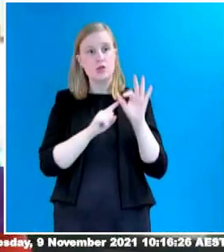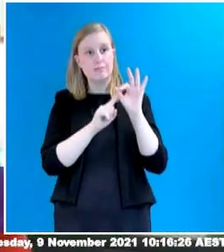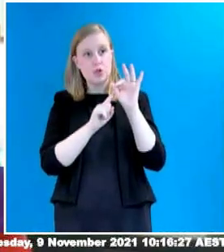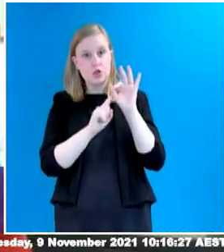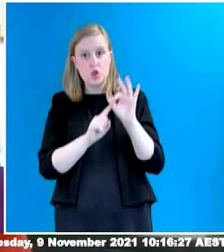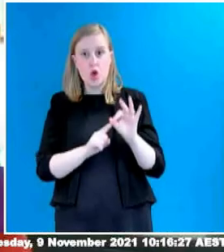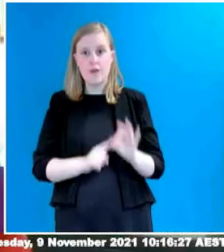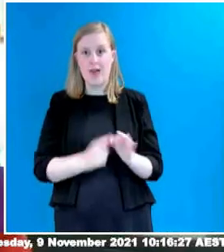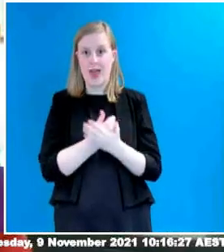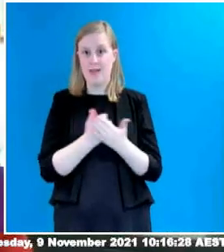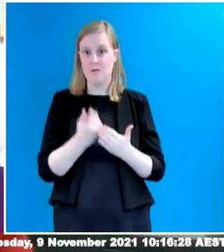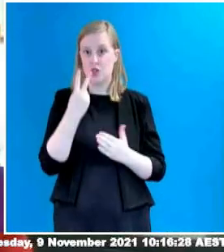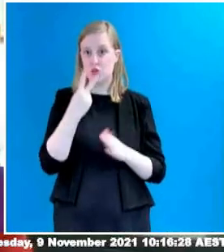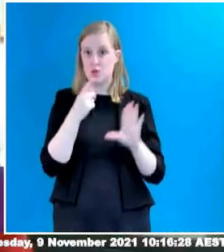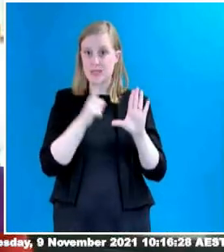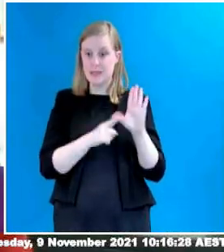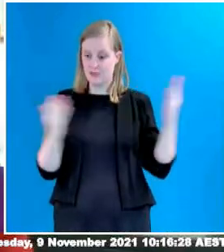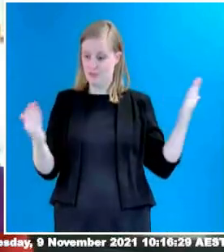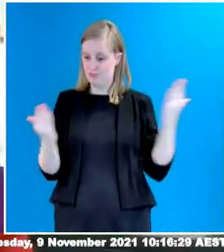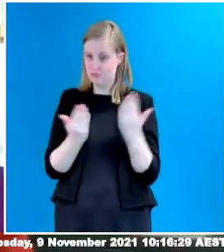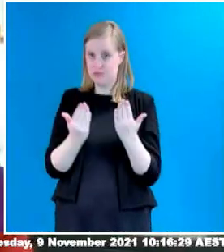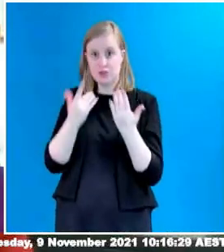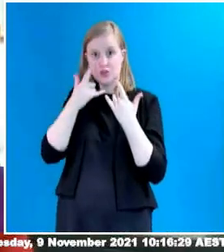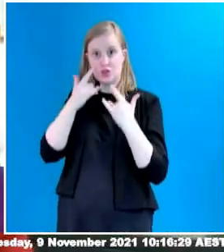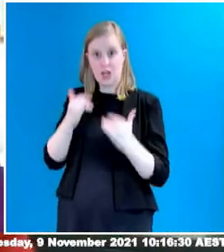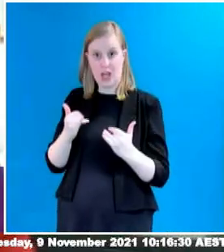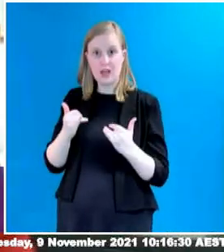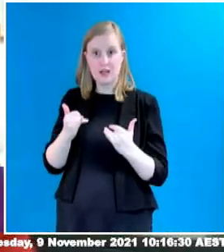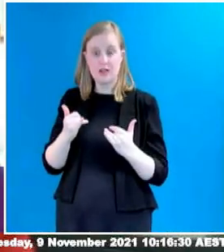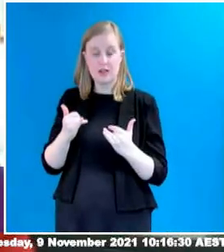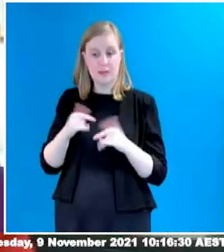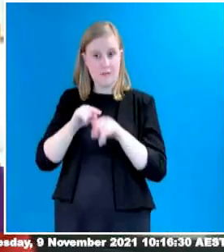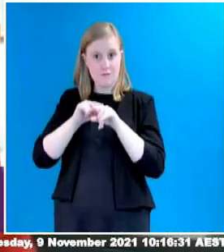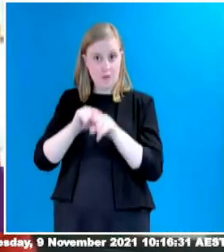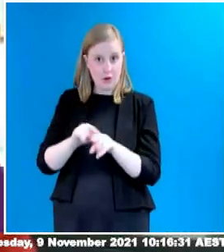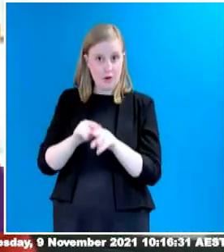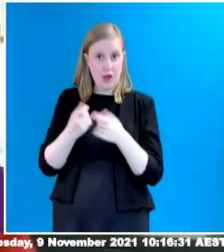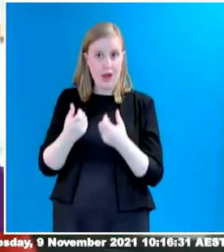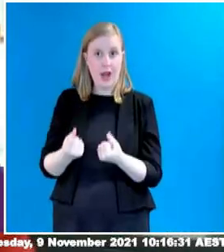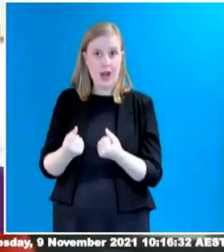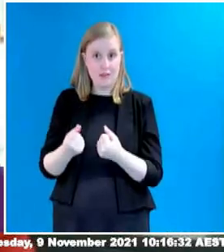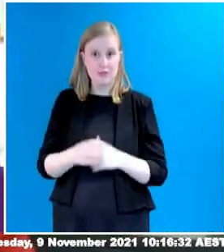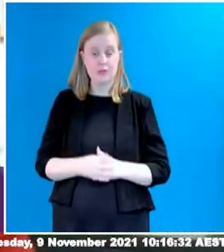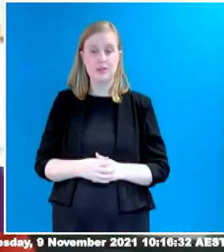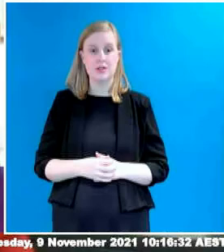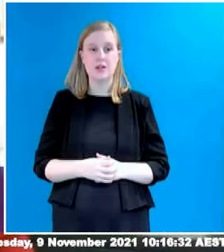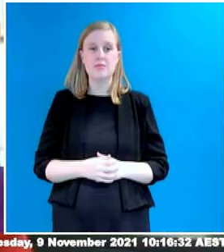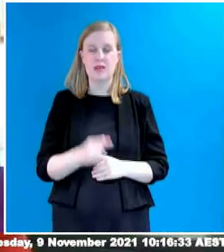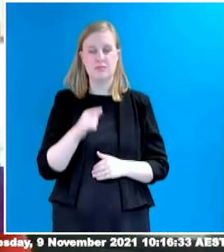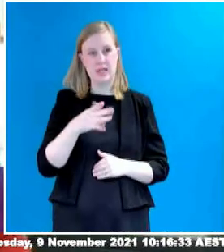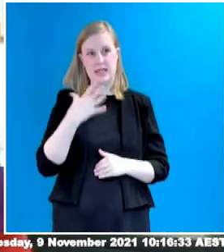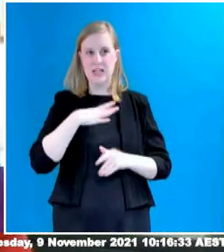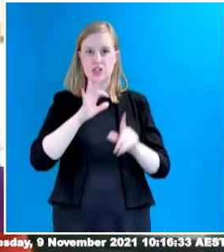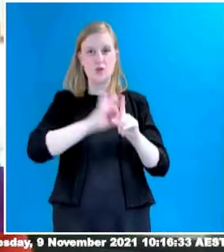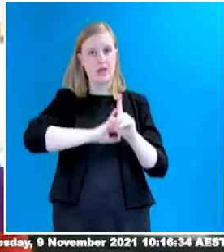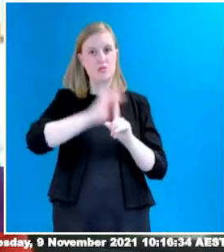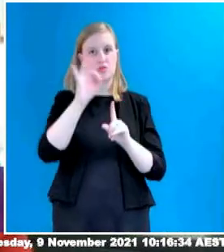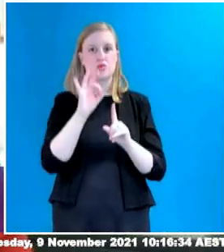two years and human rights are incorporated in that survey. But there is a need to refine that methodology and compare data over time.